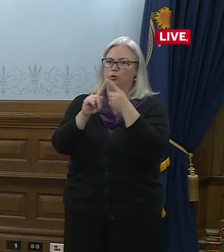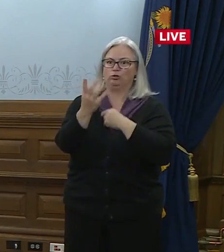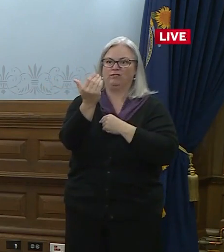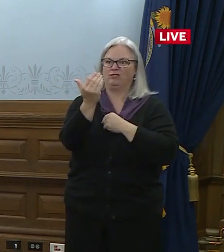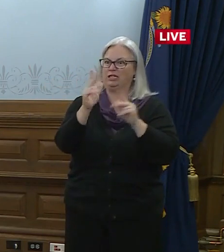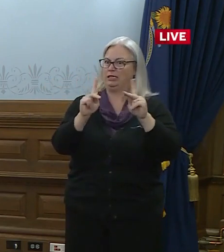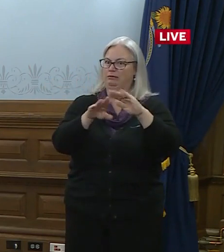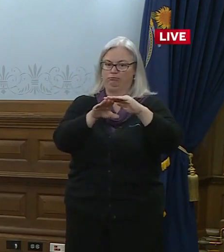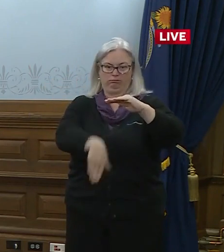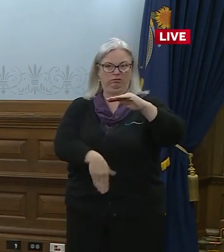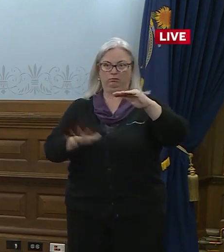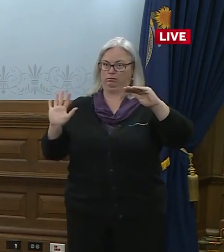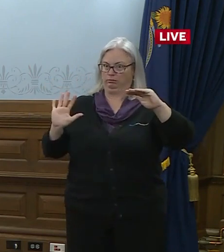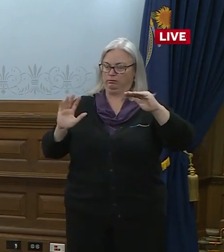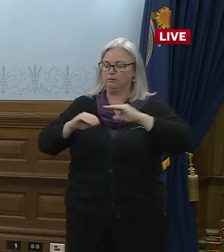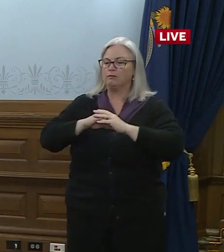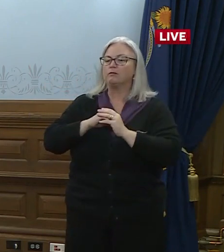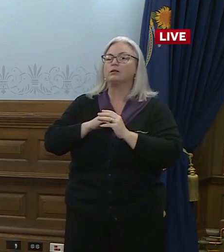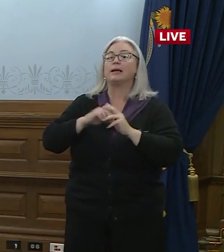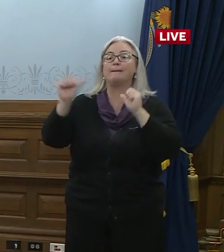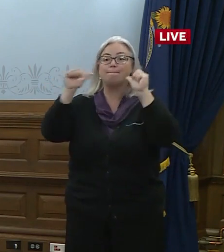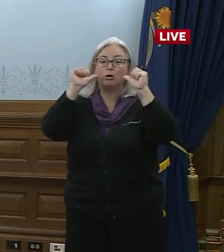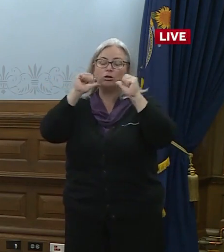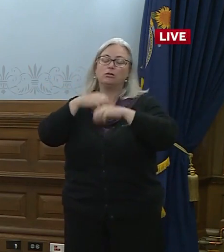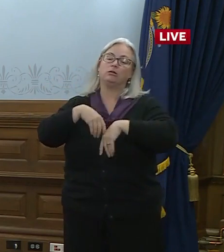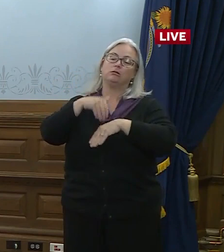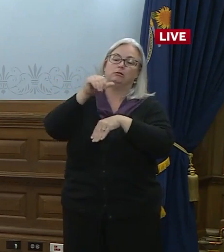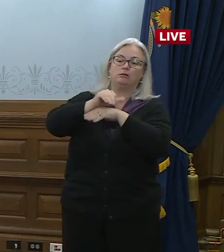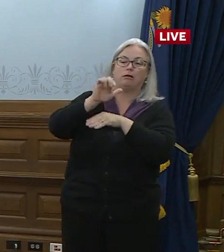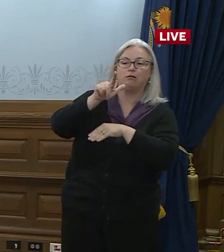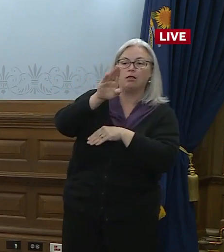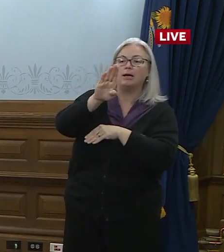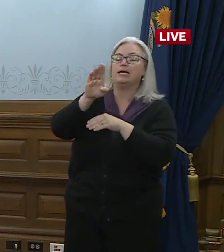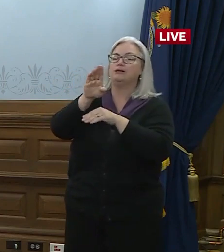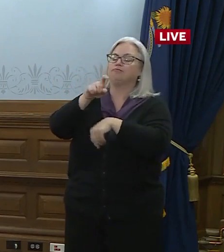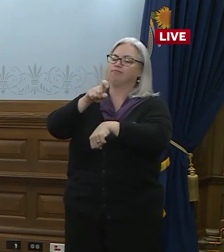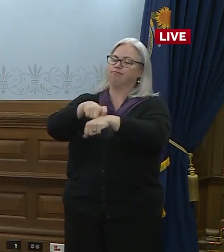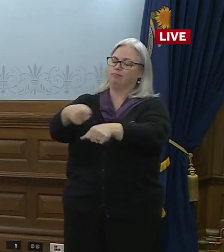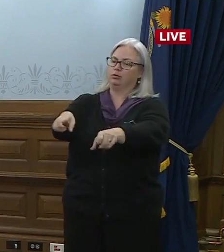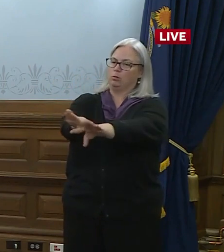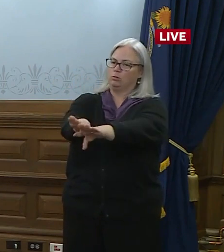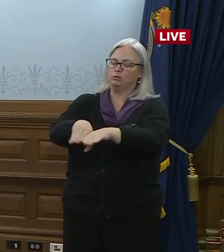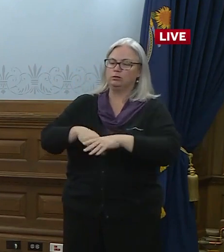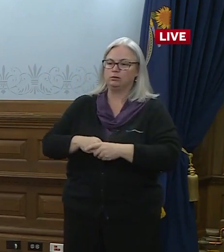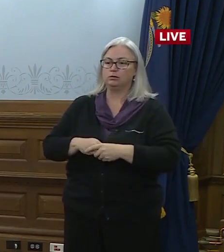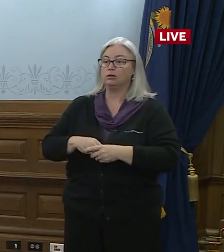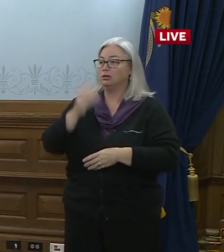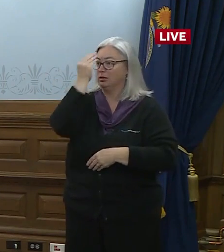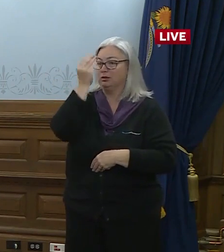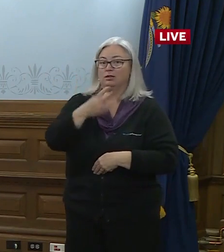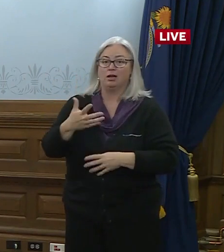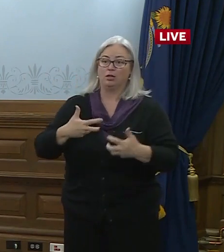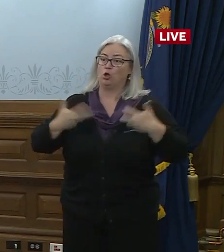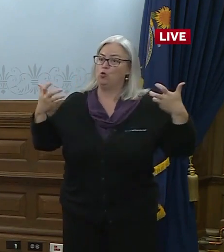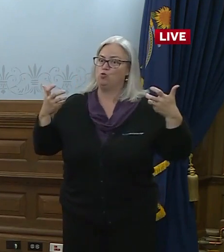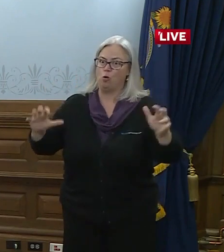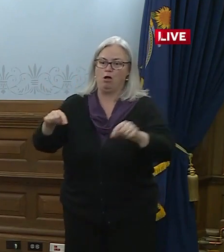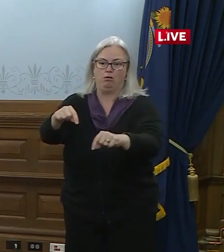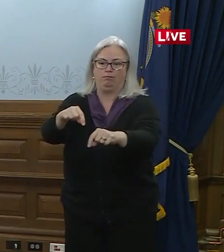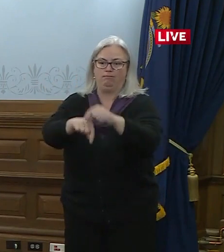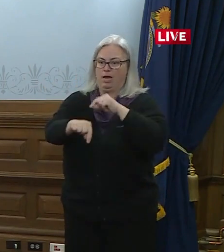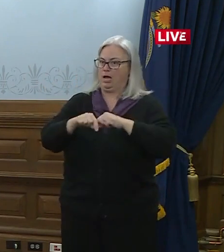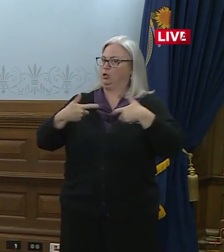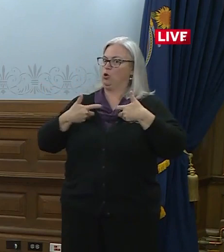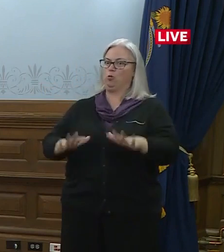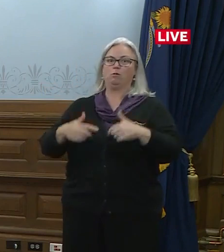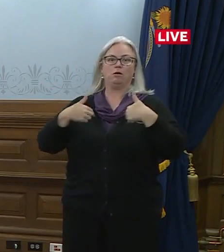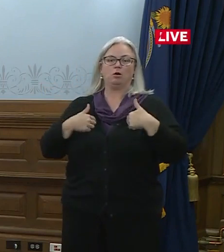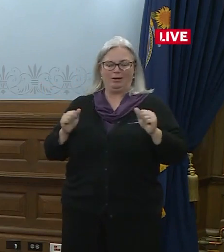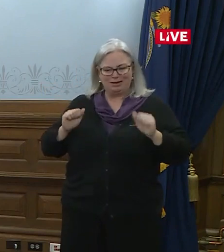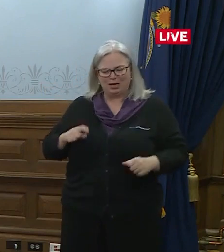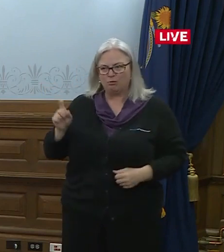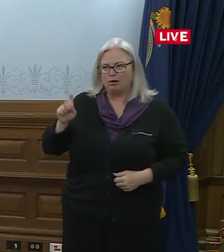NEXT WEEK THAT MEANS MASS GATHERINGS WOULD BE LIMITED AGAIN TO 15 INDIVIDUALS AND THAT BARS AND NIGHTCLUBS WOULD NEED TO CLOSE.